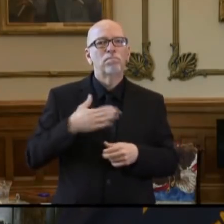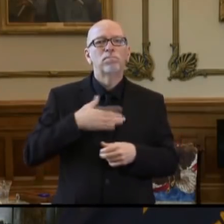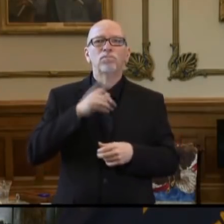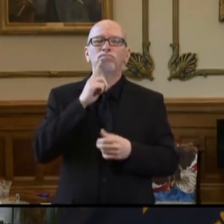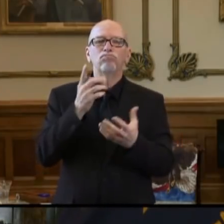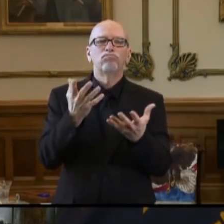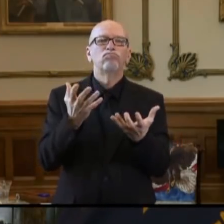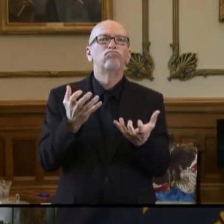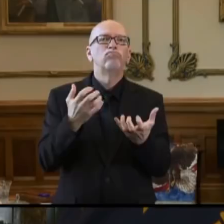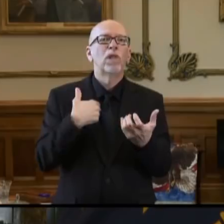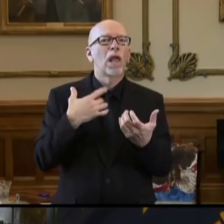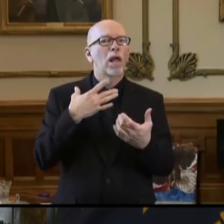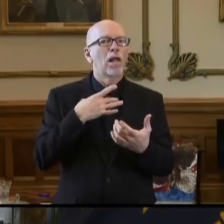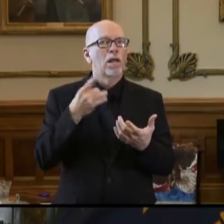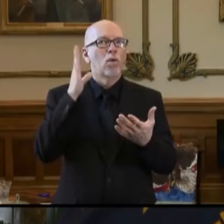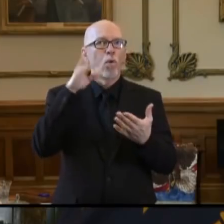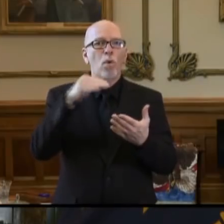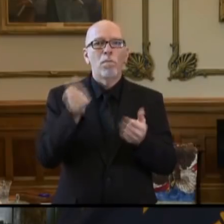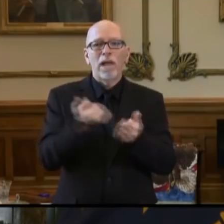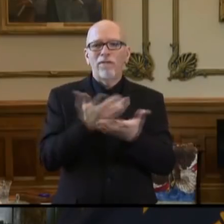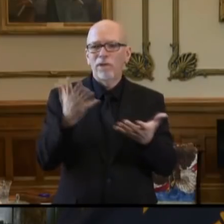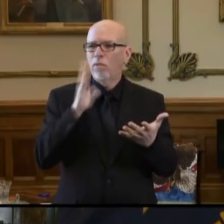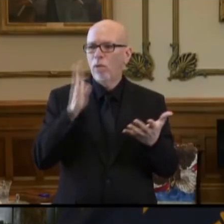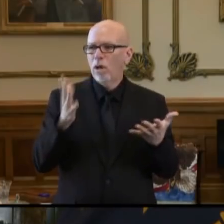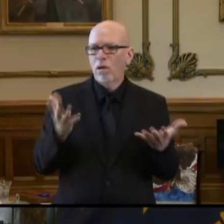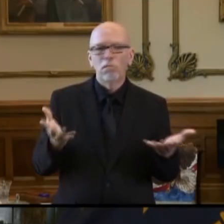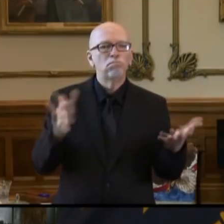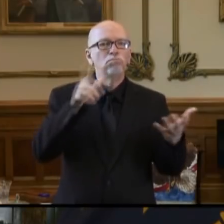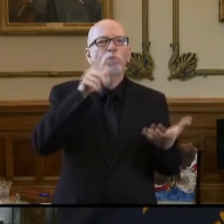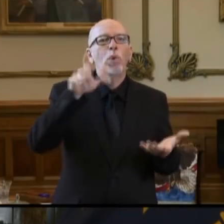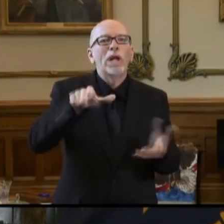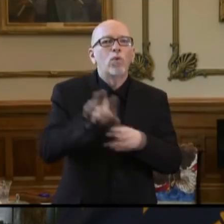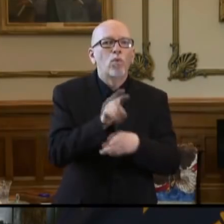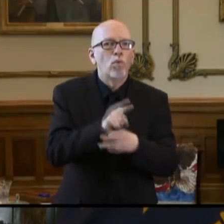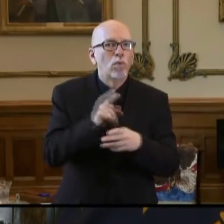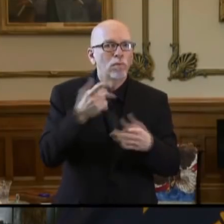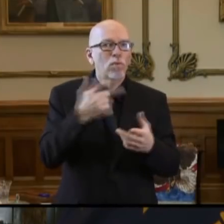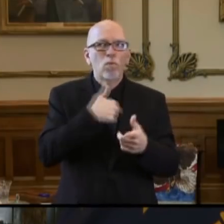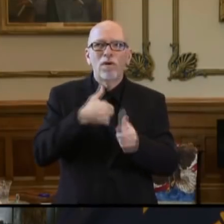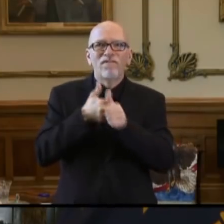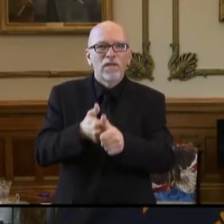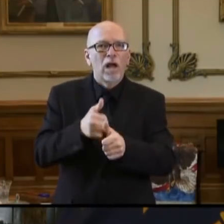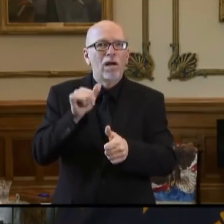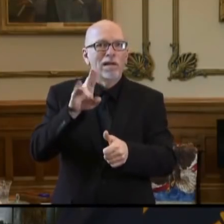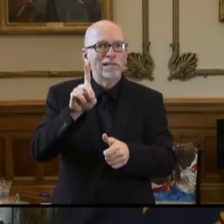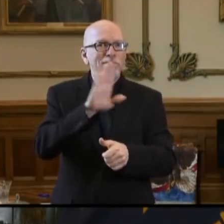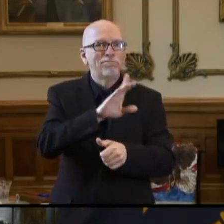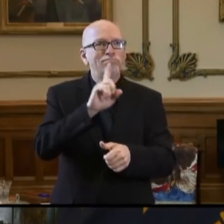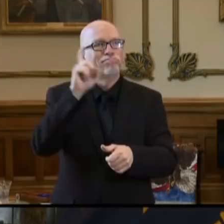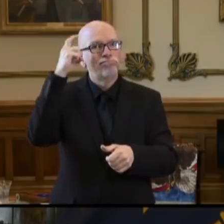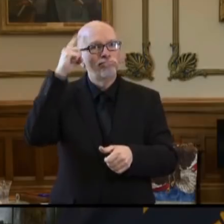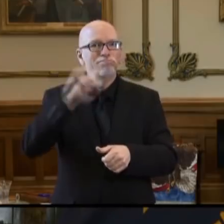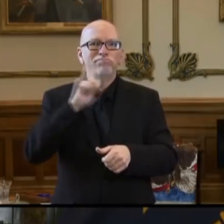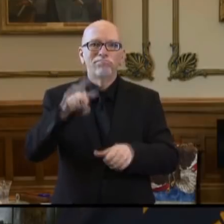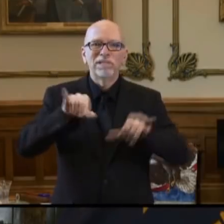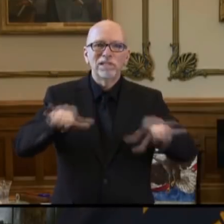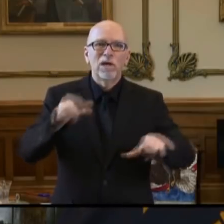COORDINATION THAT IS HAPPENING IN INDIANA PREPARING FOR OUR SURGE. MY SINCERE DESIRE IS